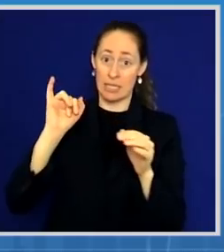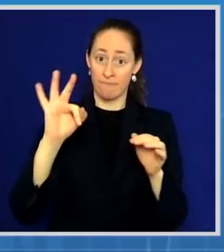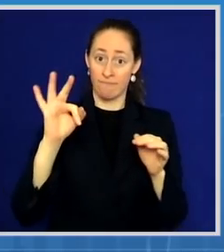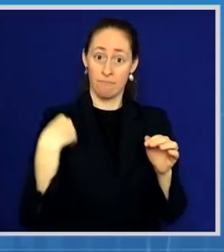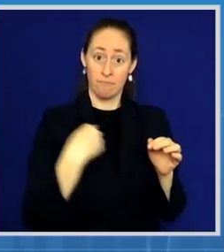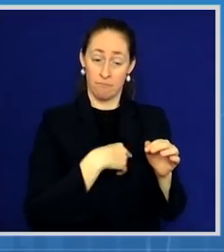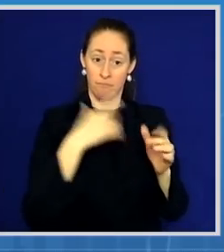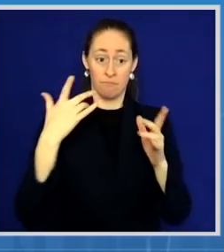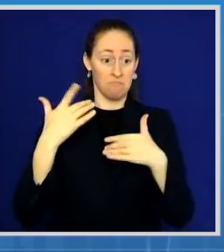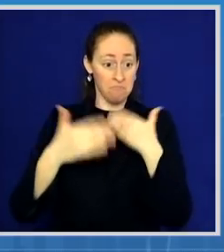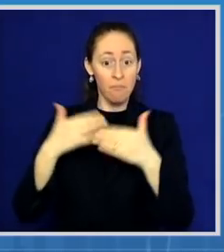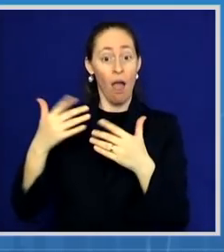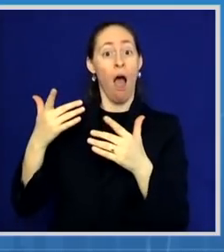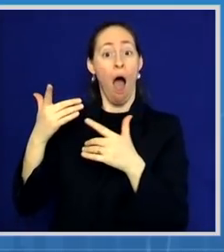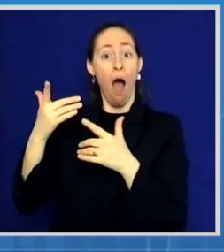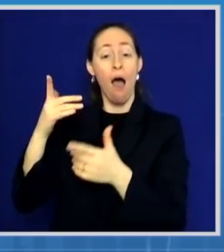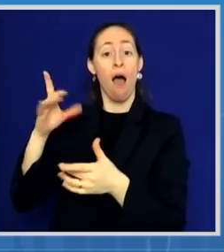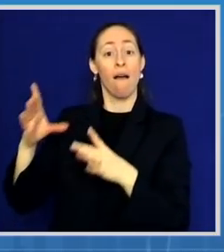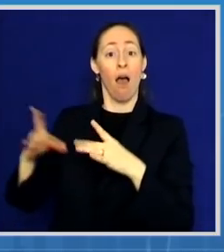then I think July 1, would be a reasonable target.